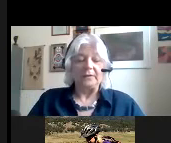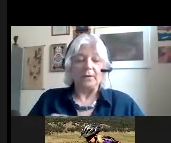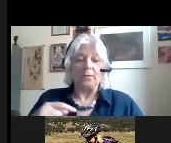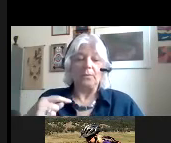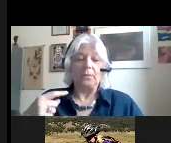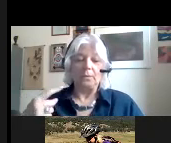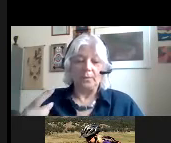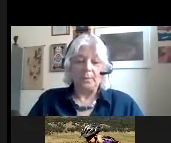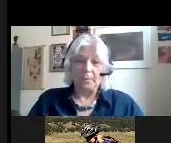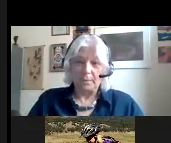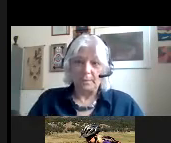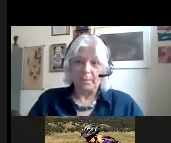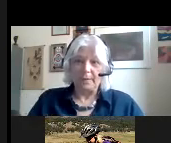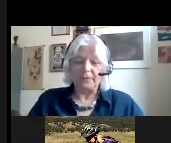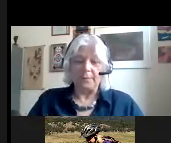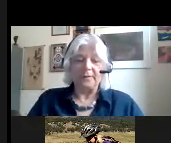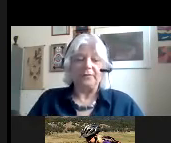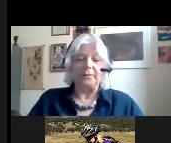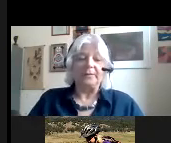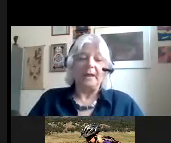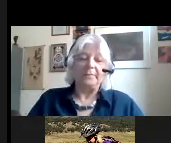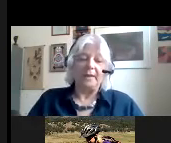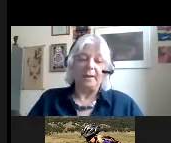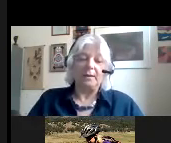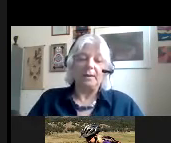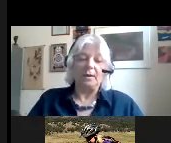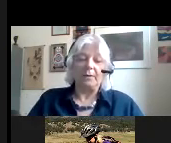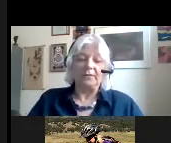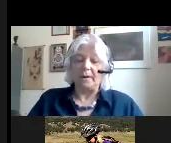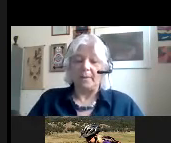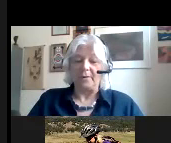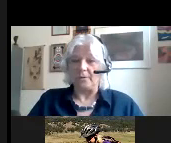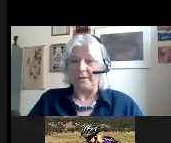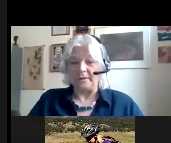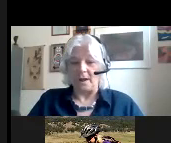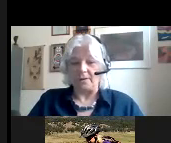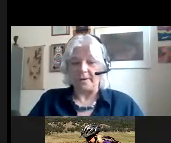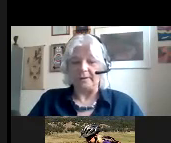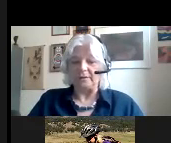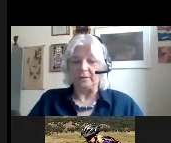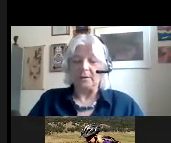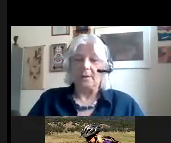a belief system that that began incarcerating minorities at higher rates.